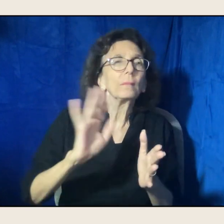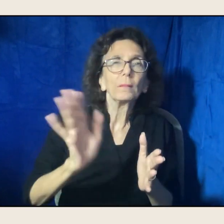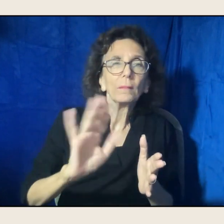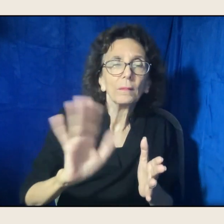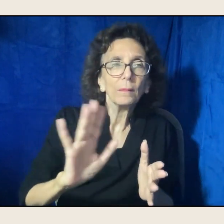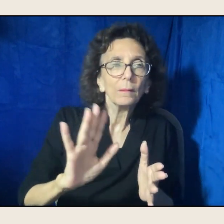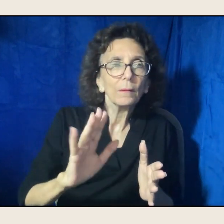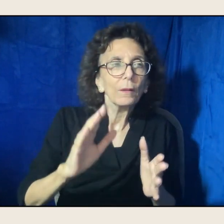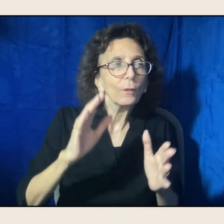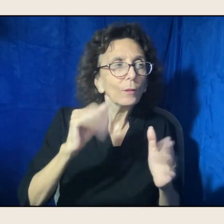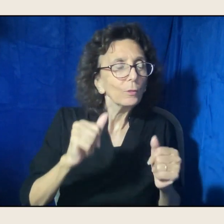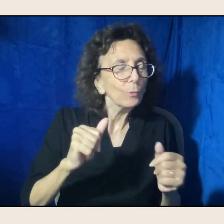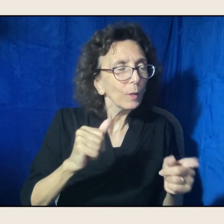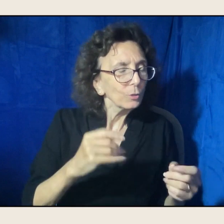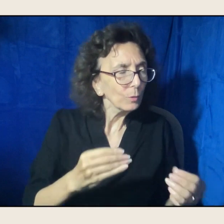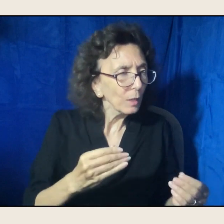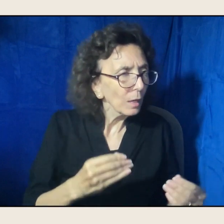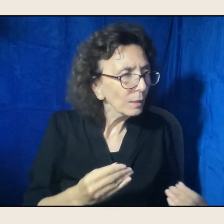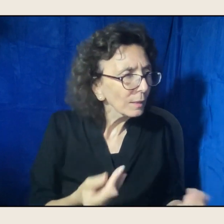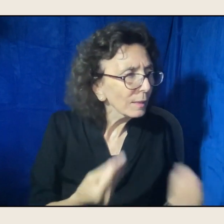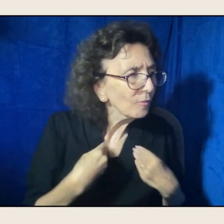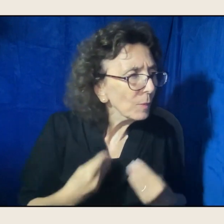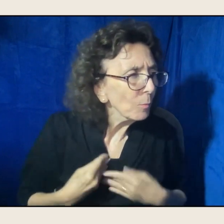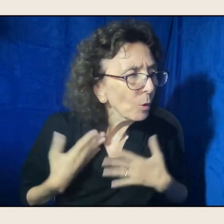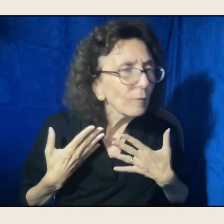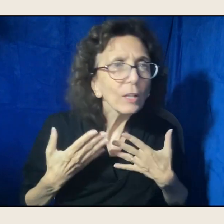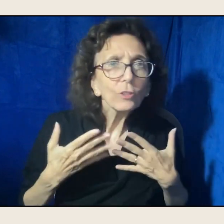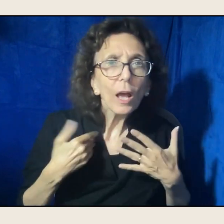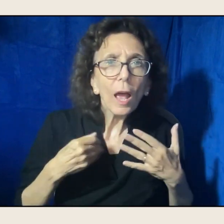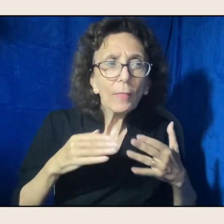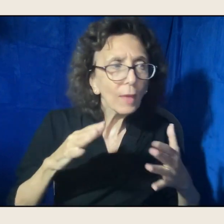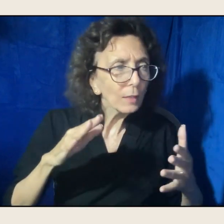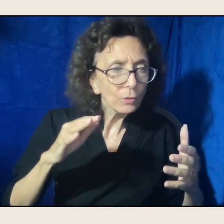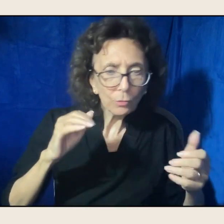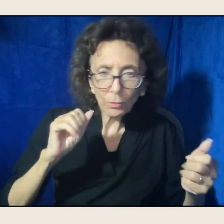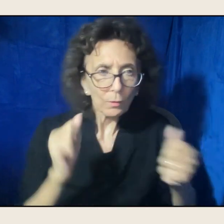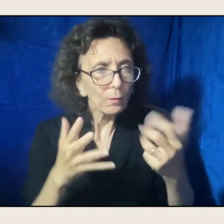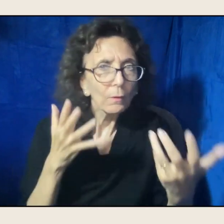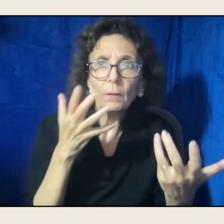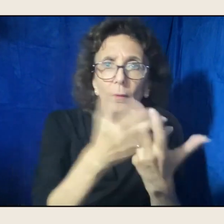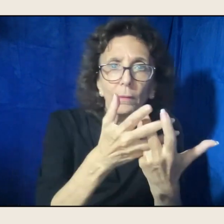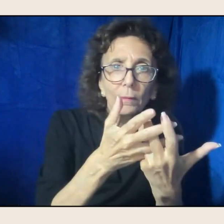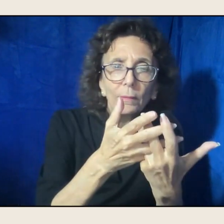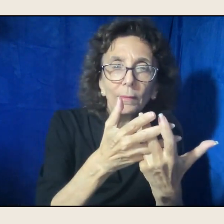I think that's how you look at science and nature, to evolve your role in the time you have left,